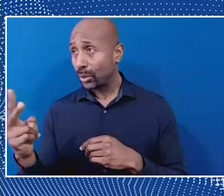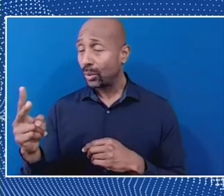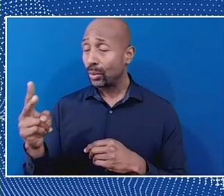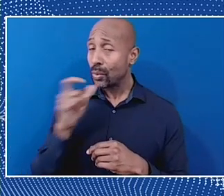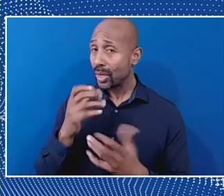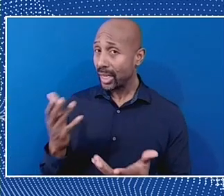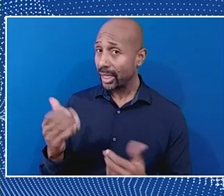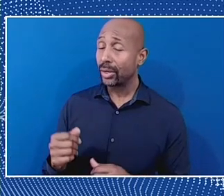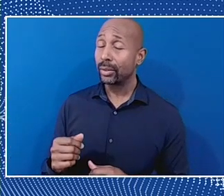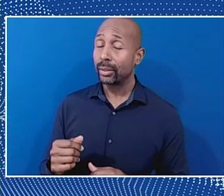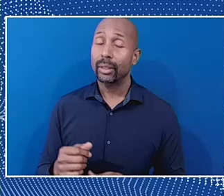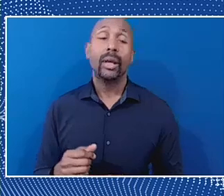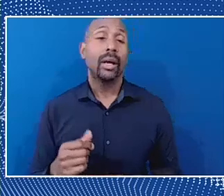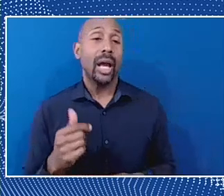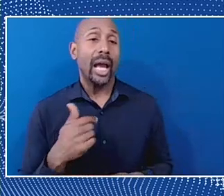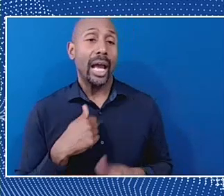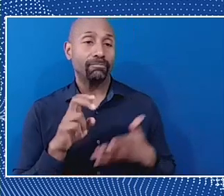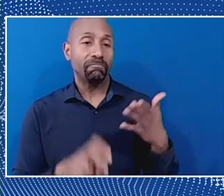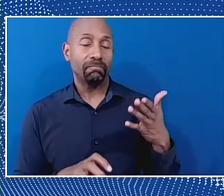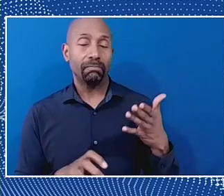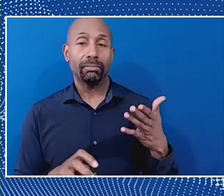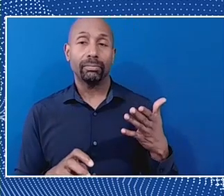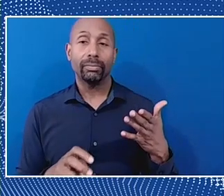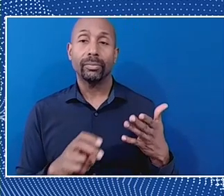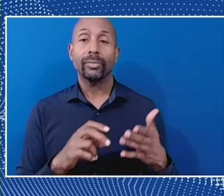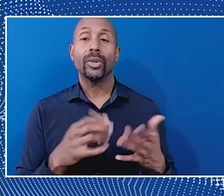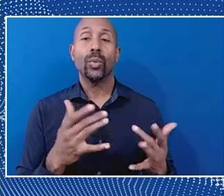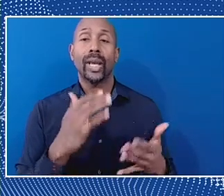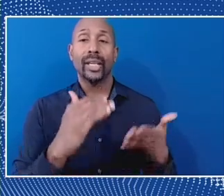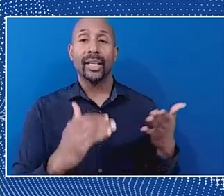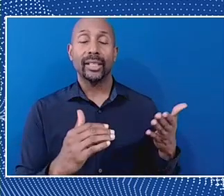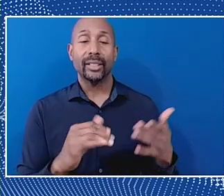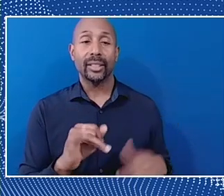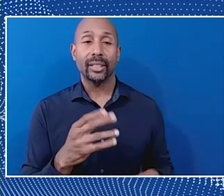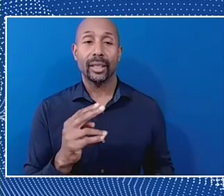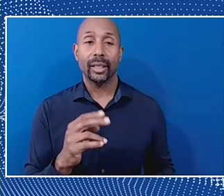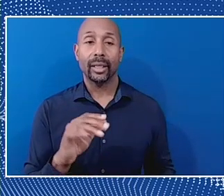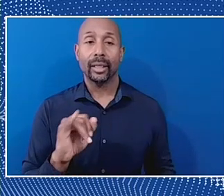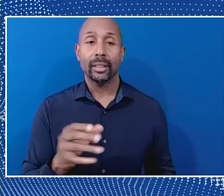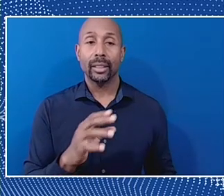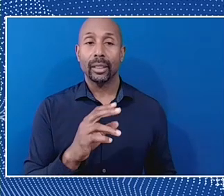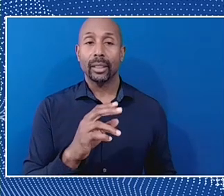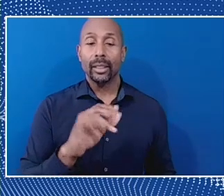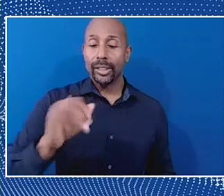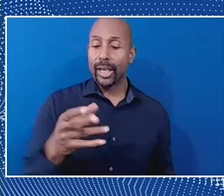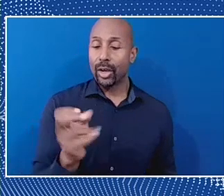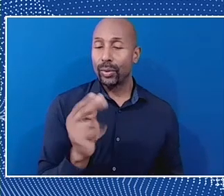who is John Burkey, who's representing Burkey Capital, who's in the meeting and does have audio enabled.